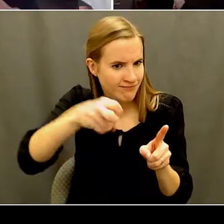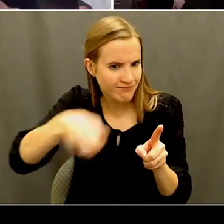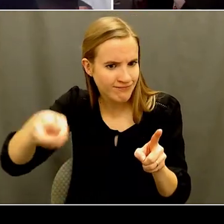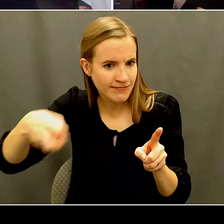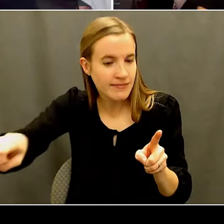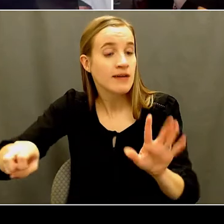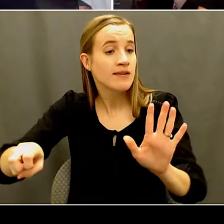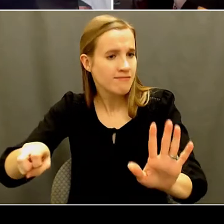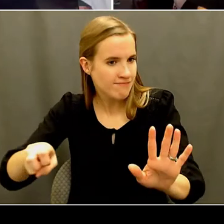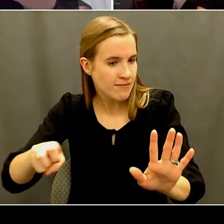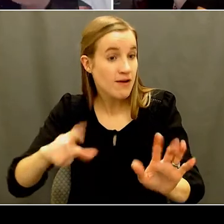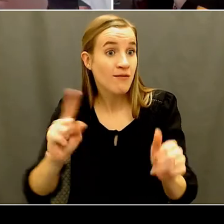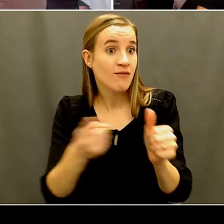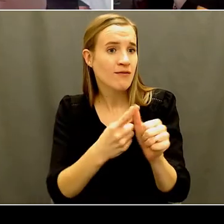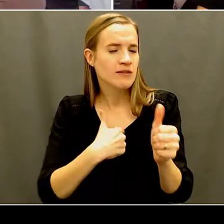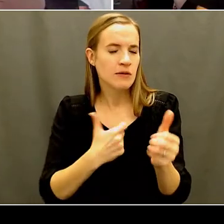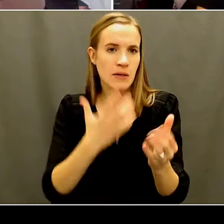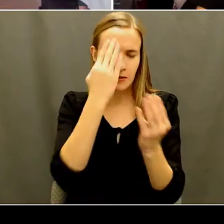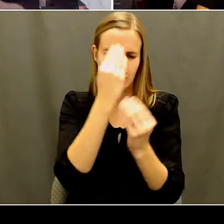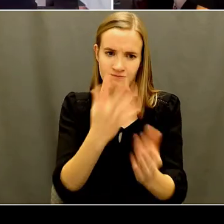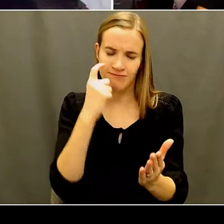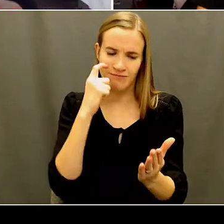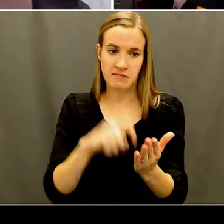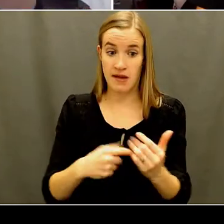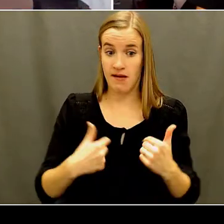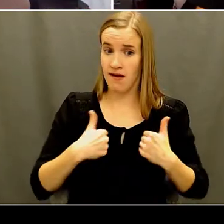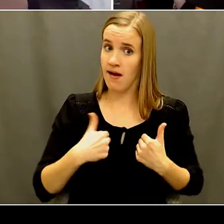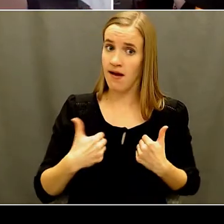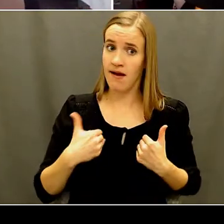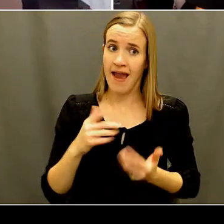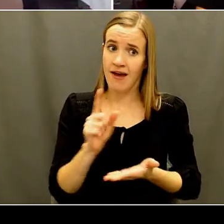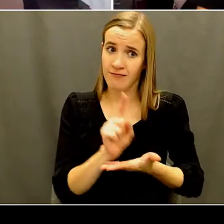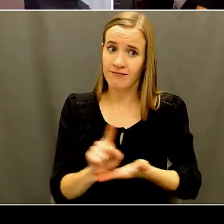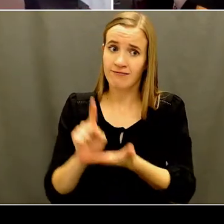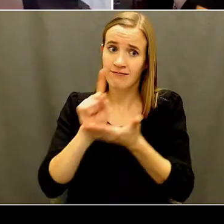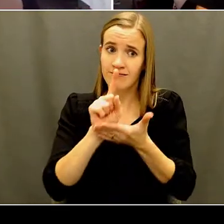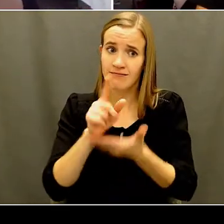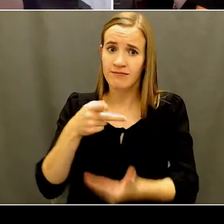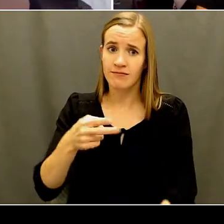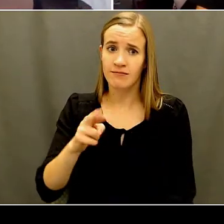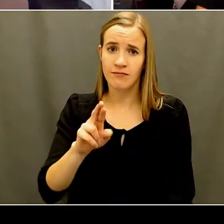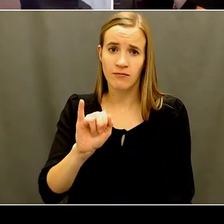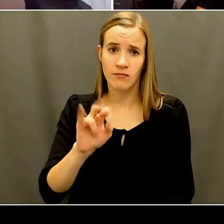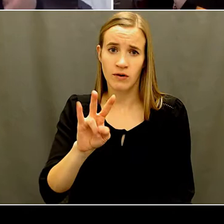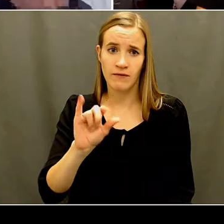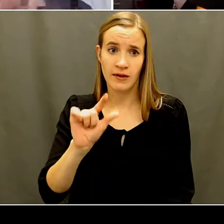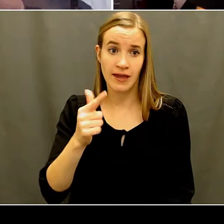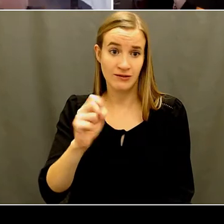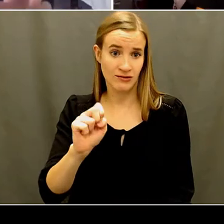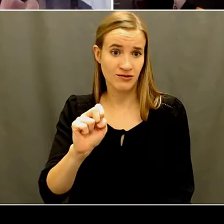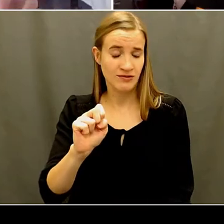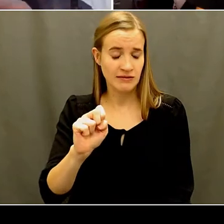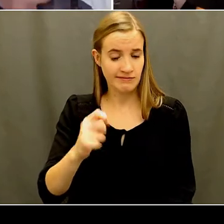parents who both completed college who, you know, could- were literate like